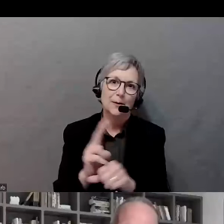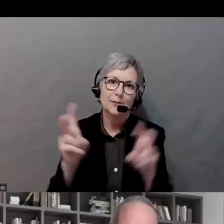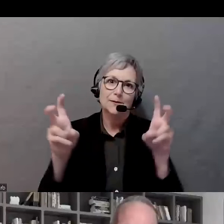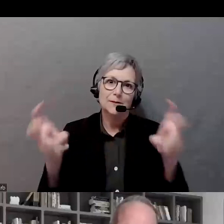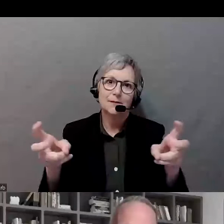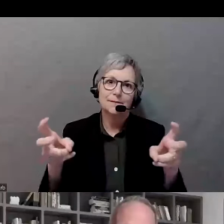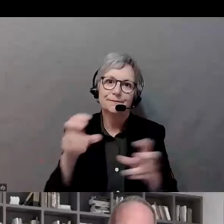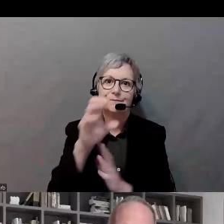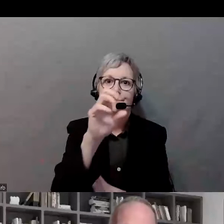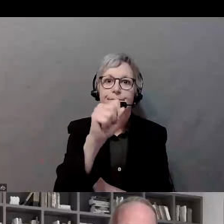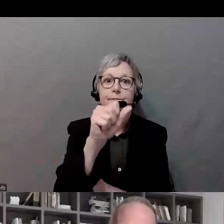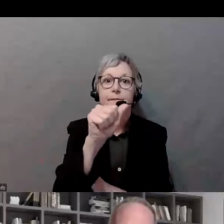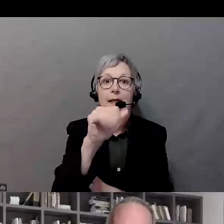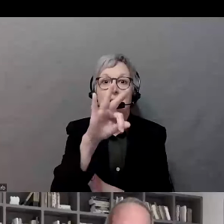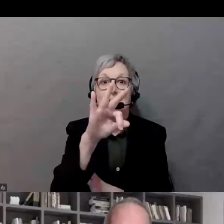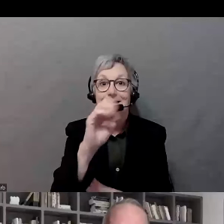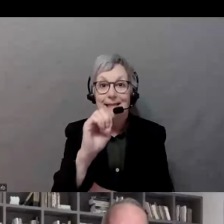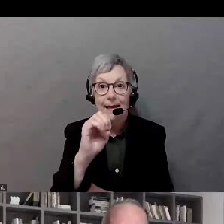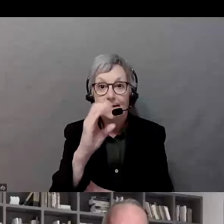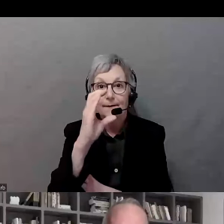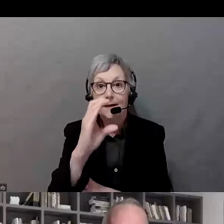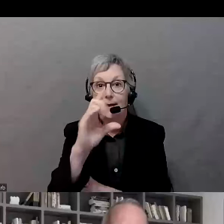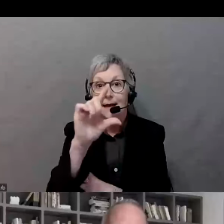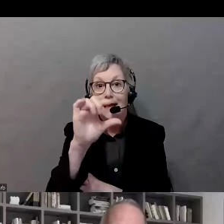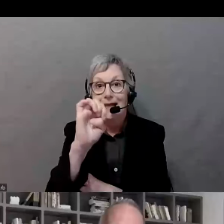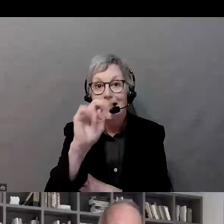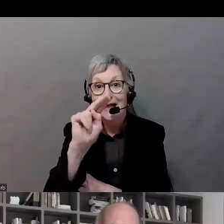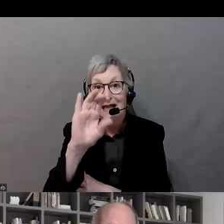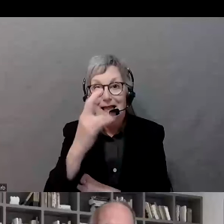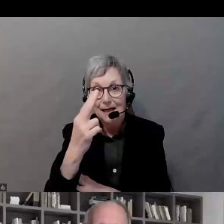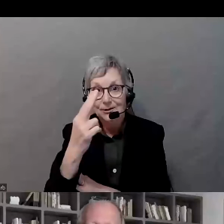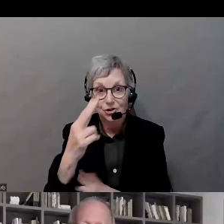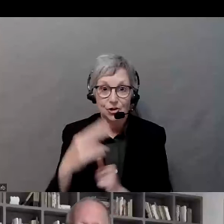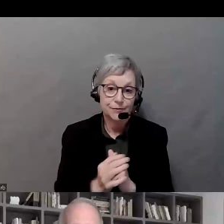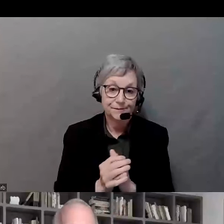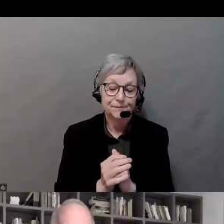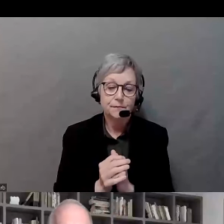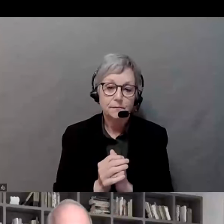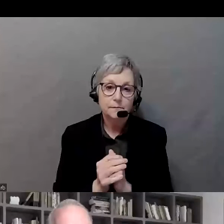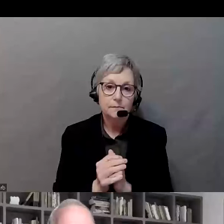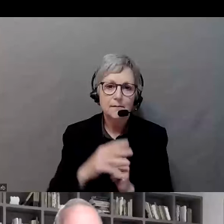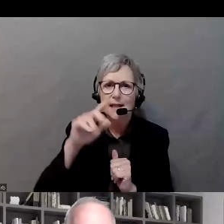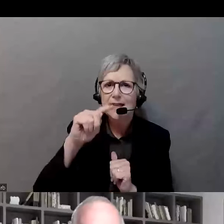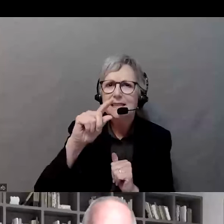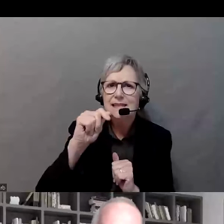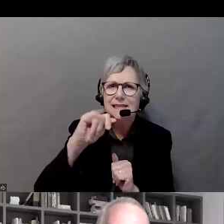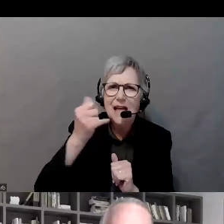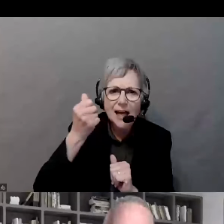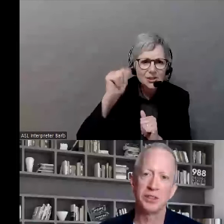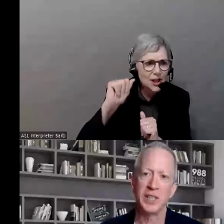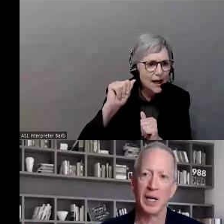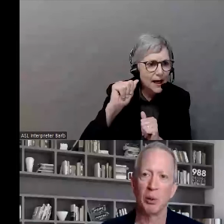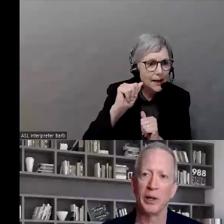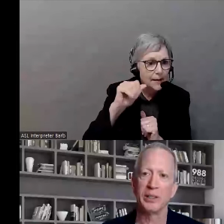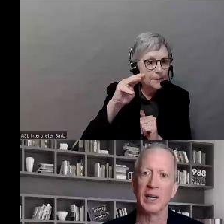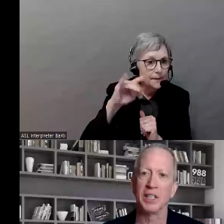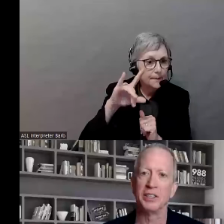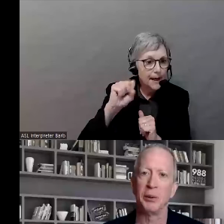TALK ABOUT THAT IN THE CHAT. LET'S GOING TO TONJA MILES. AS YOU